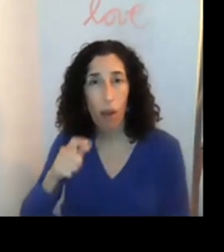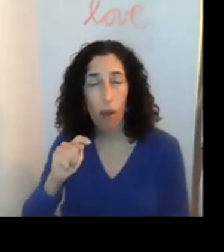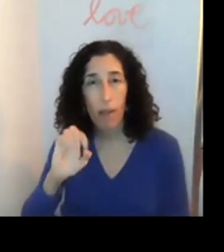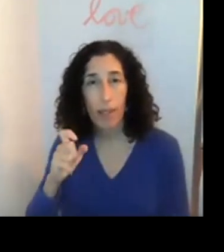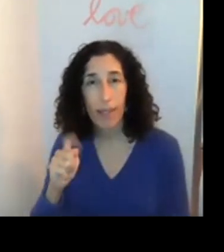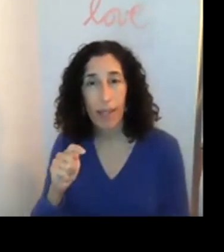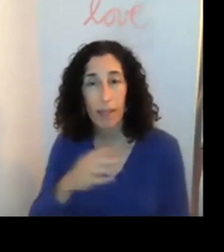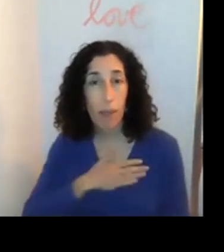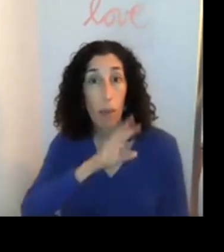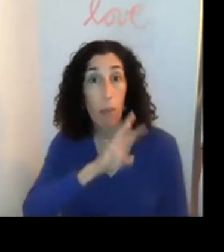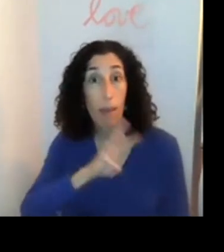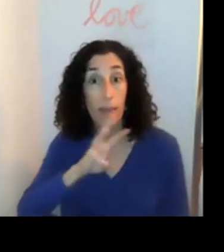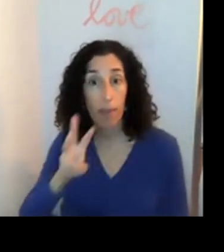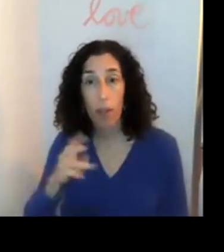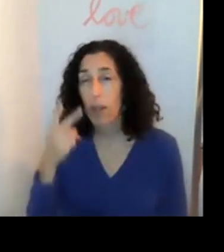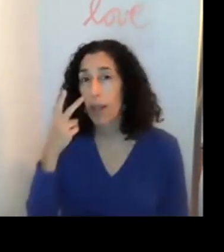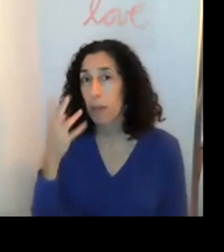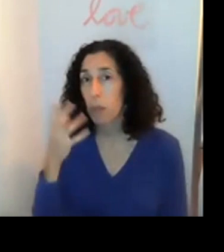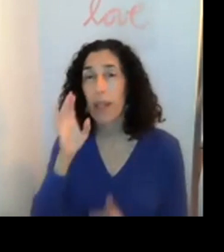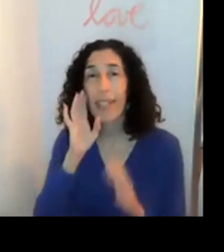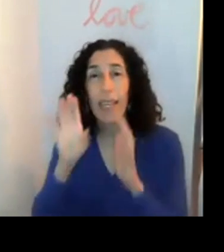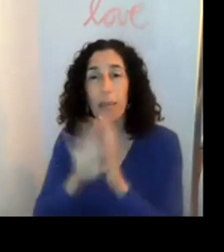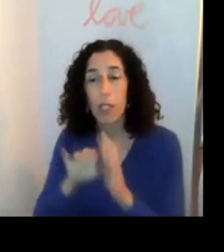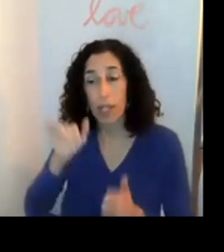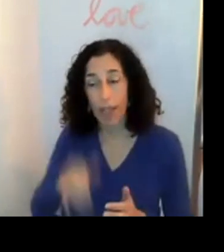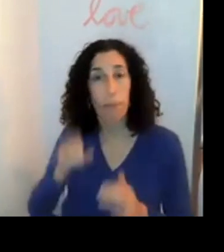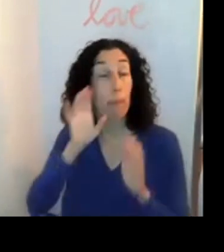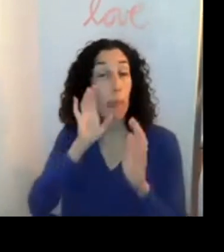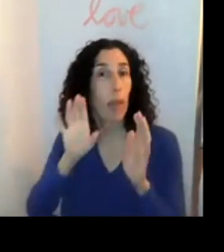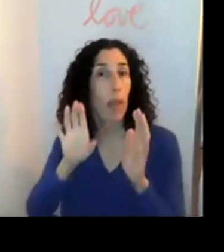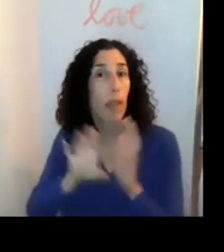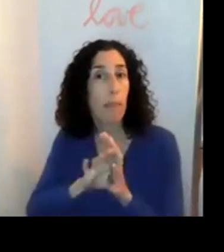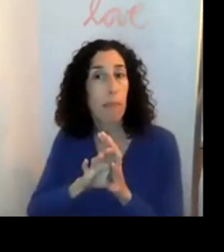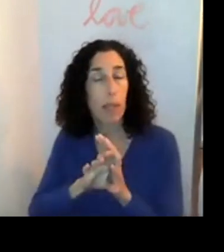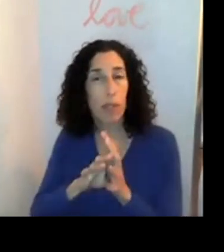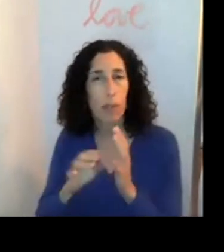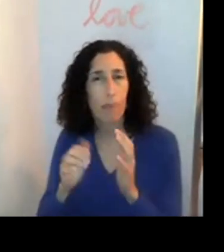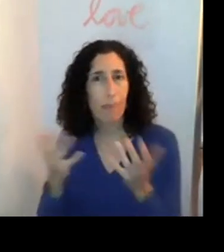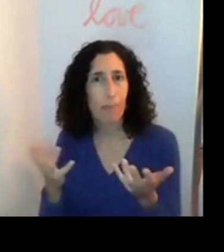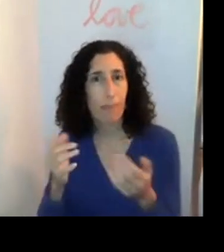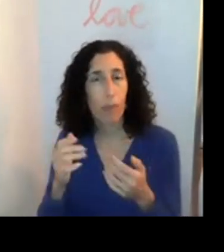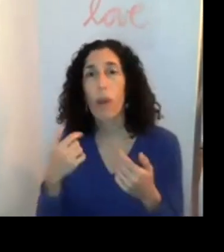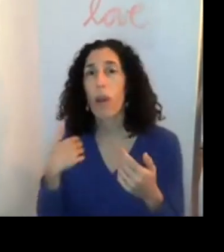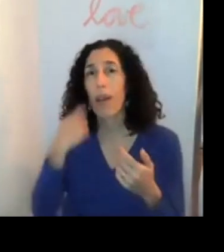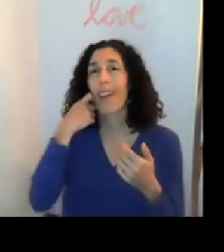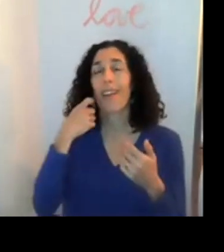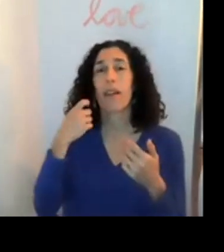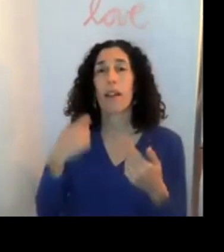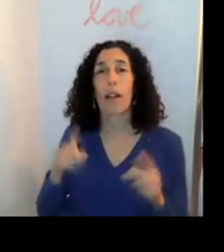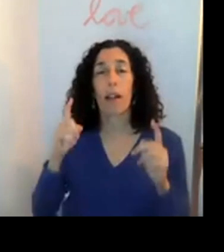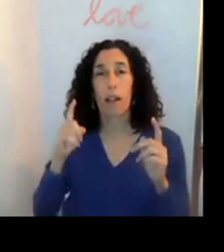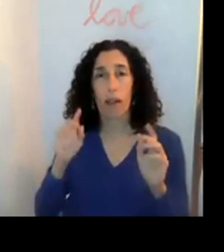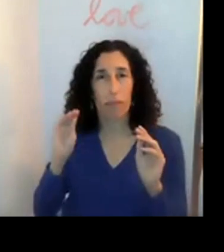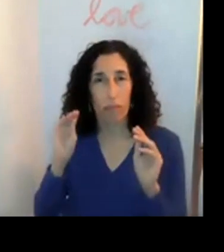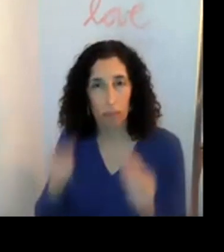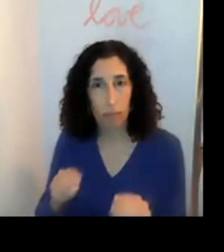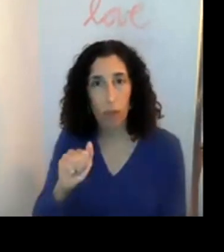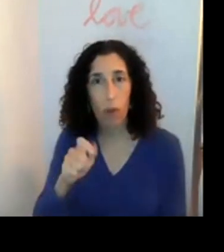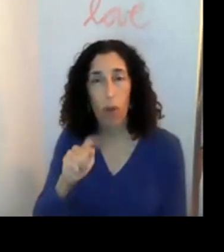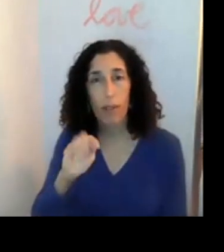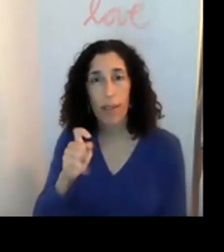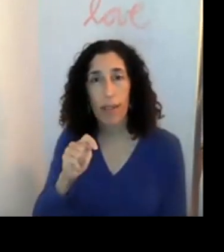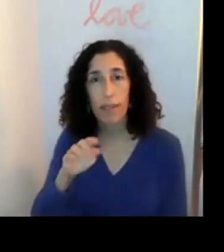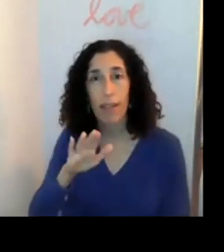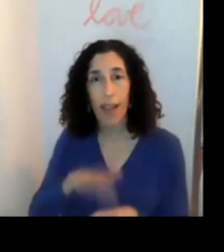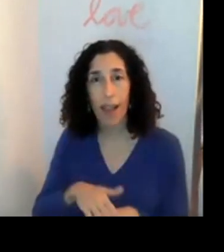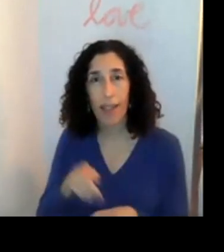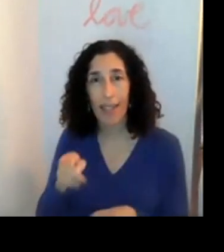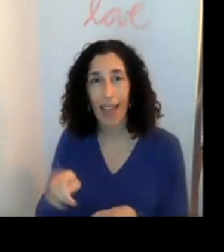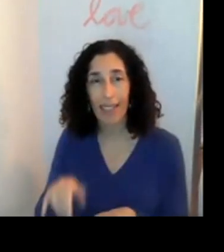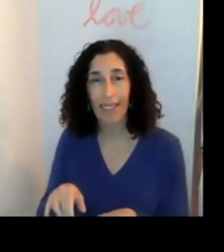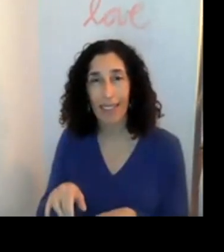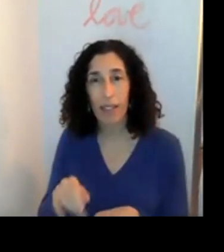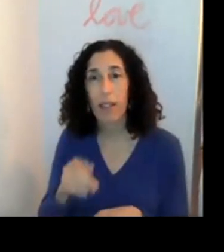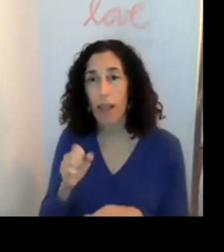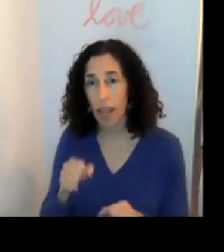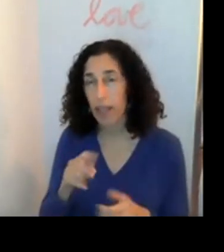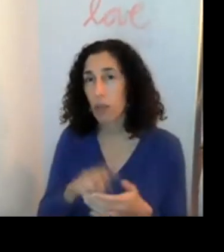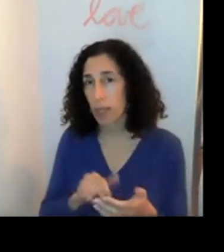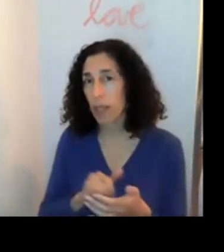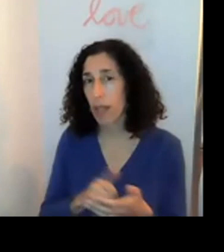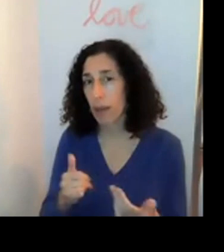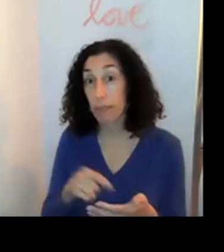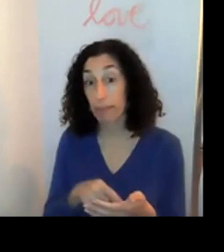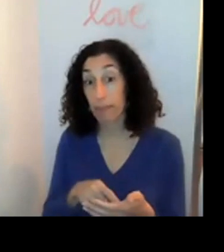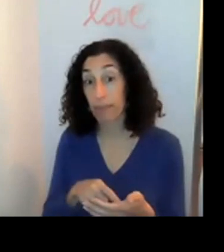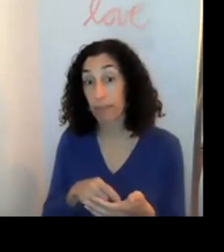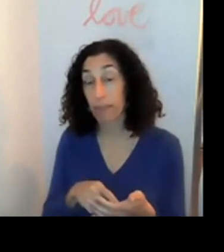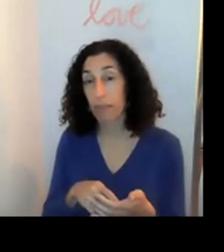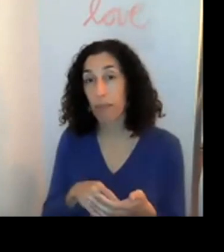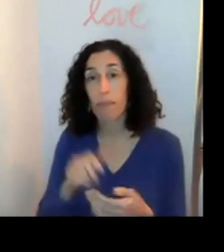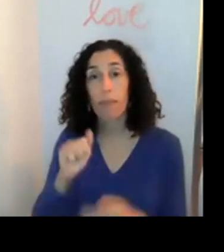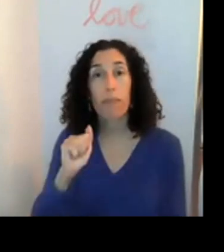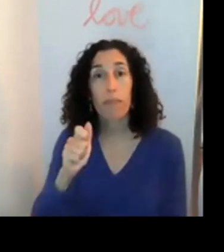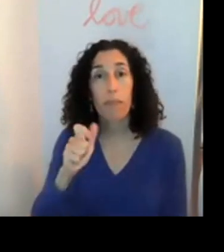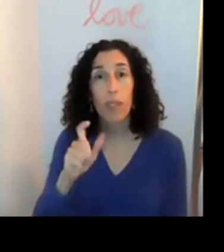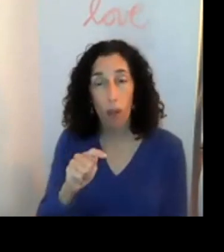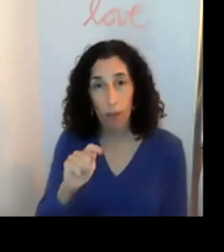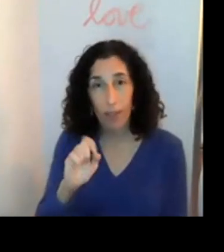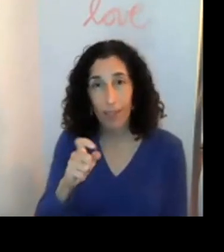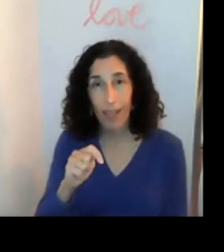[As the music continue, part of the sound sounds like something percussive, perhaps